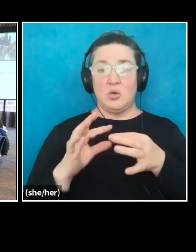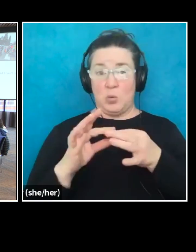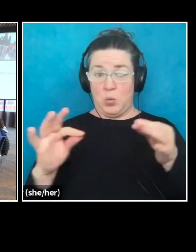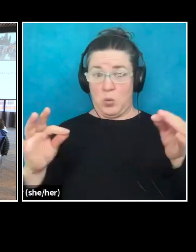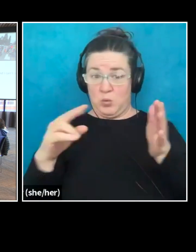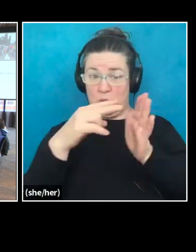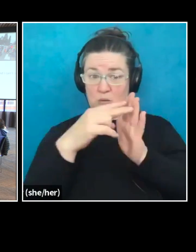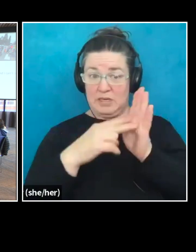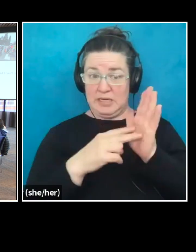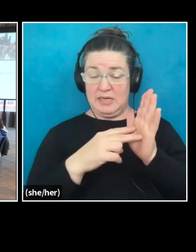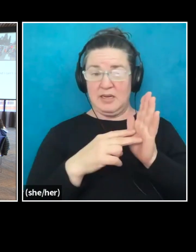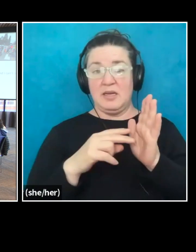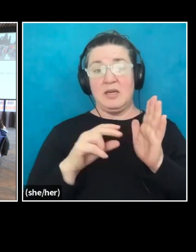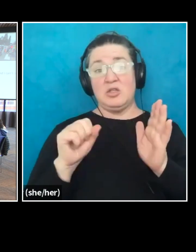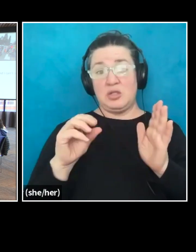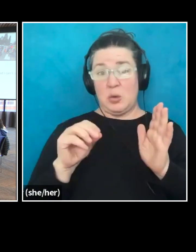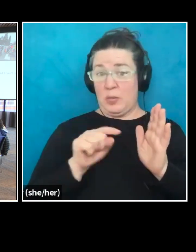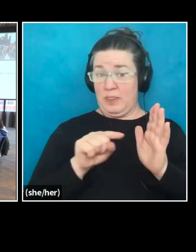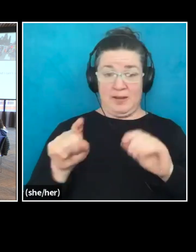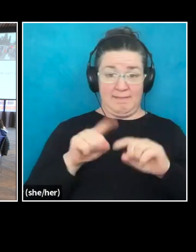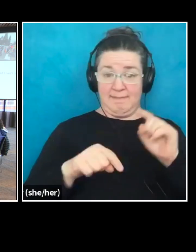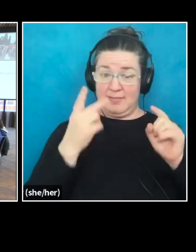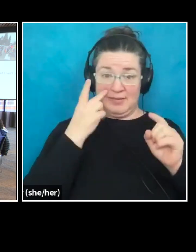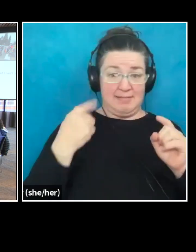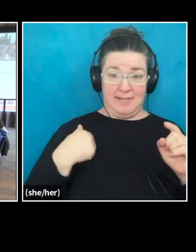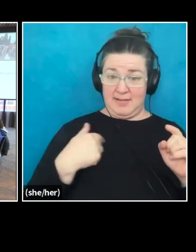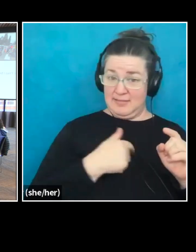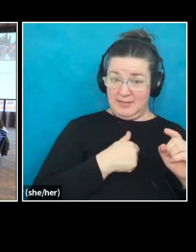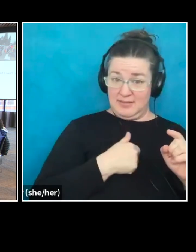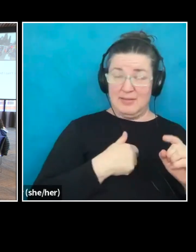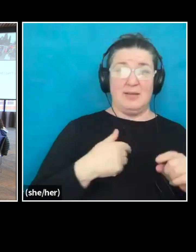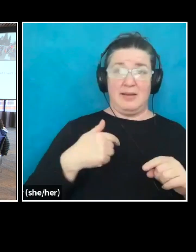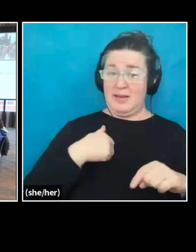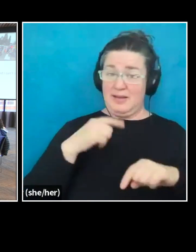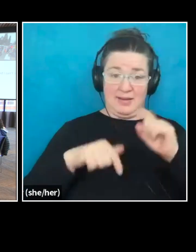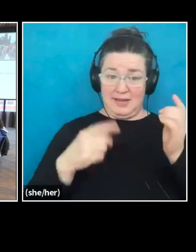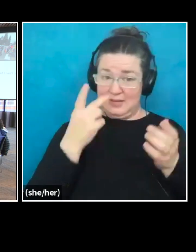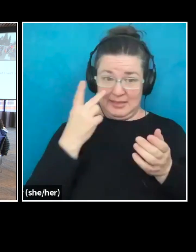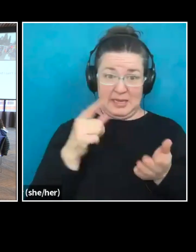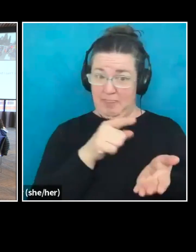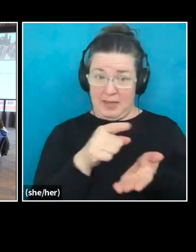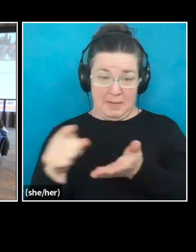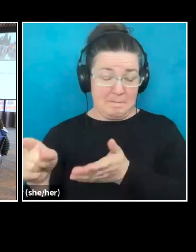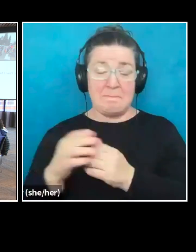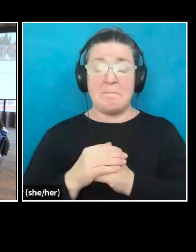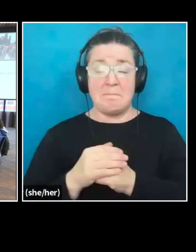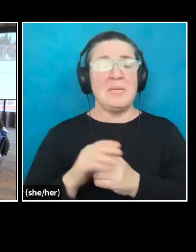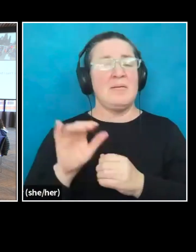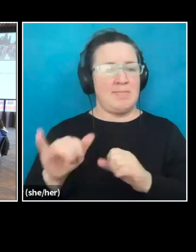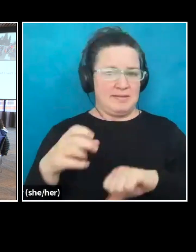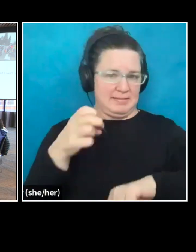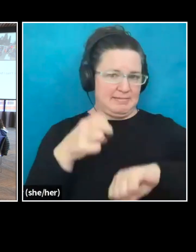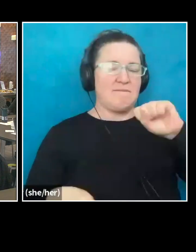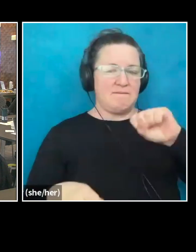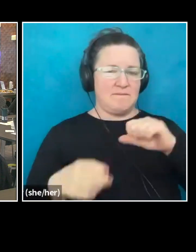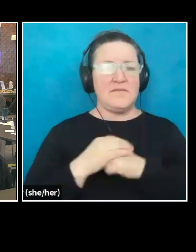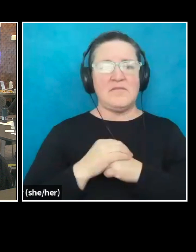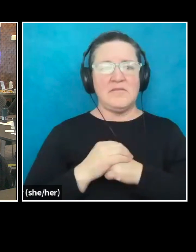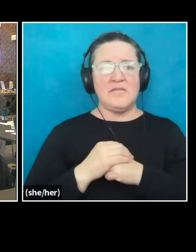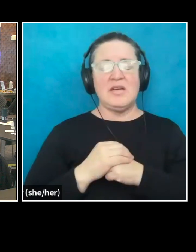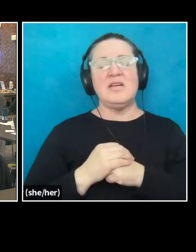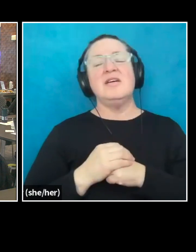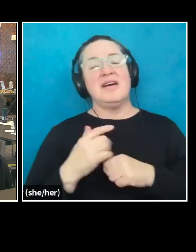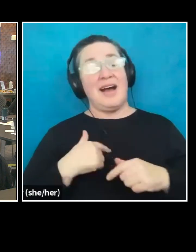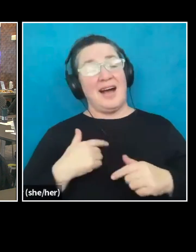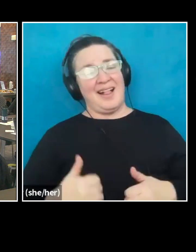tough." Um, and I live in a very, uh, good transit op next to the Capitol Hill light rail station.